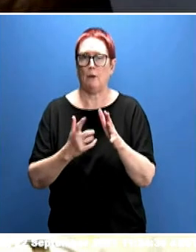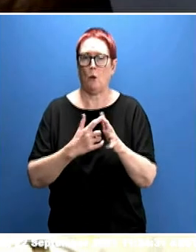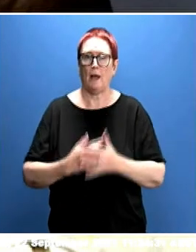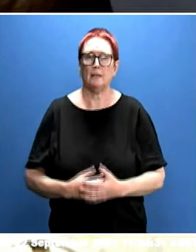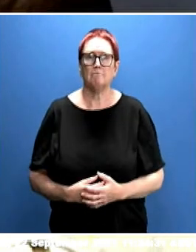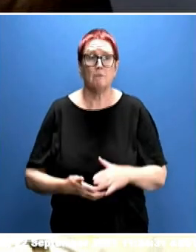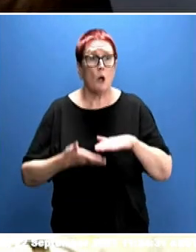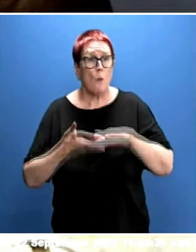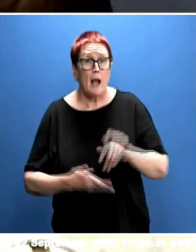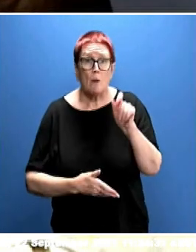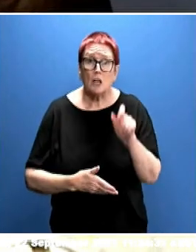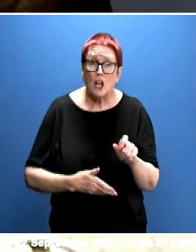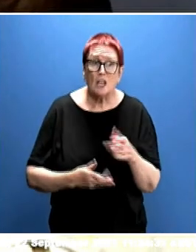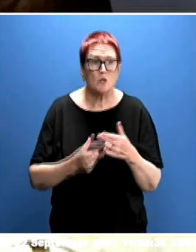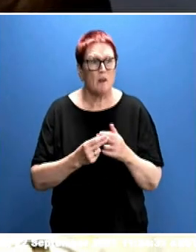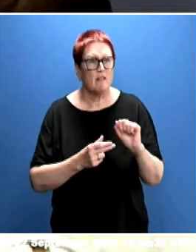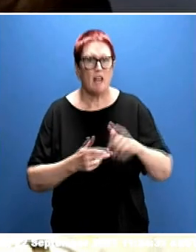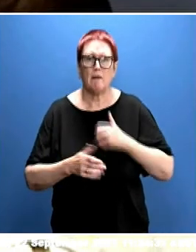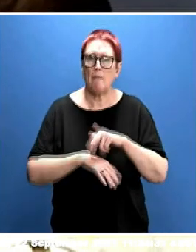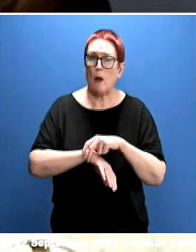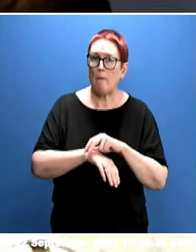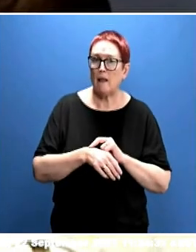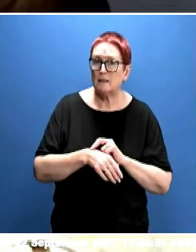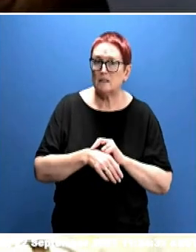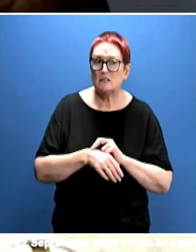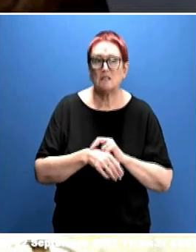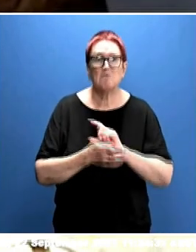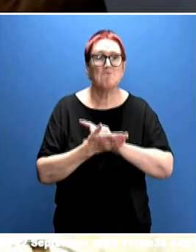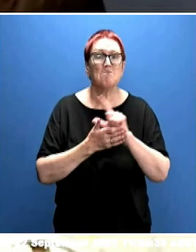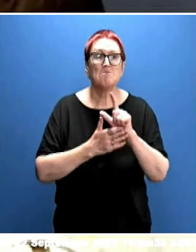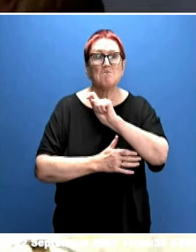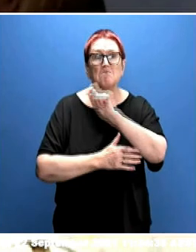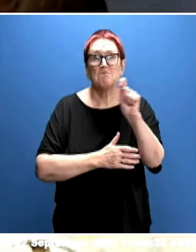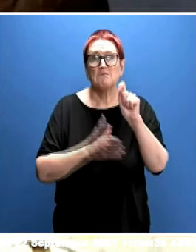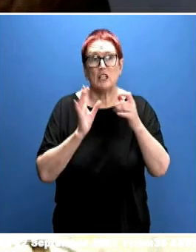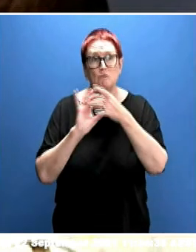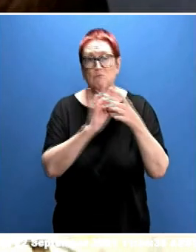We assist clients with police complaints all the way up to civil litigation in relation to police.